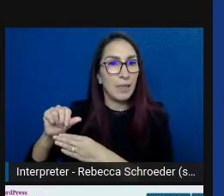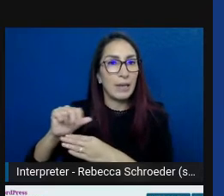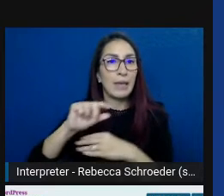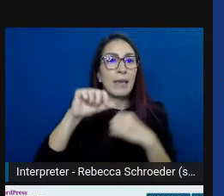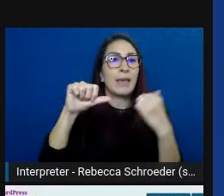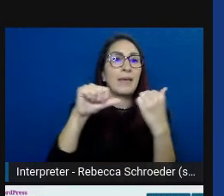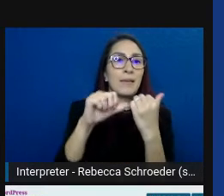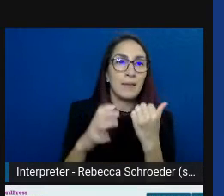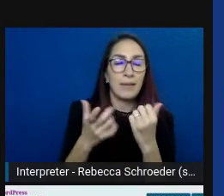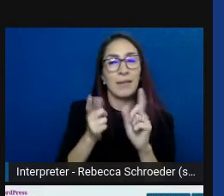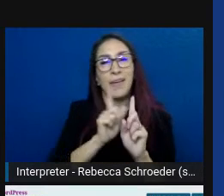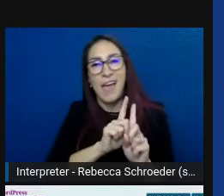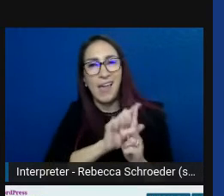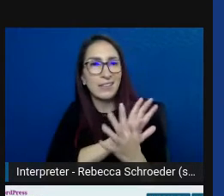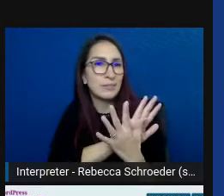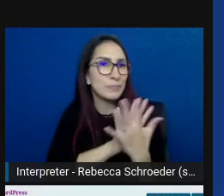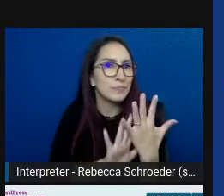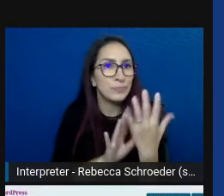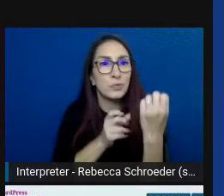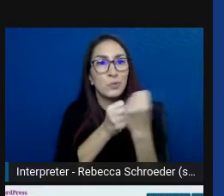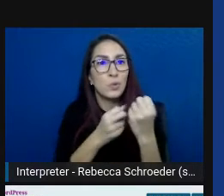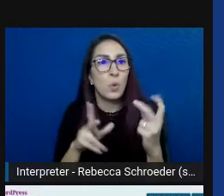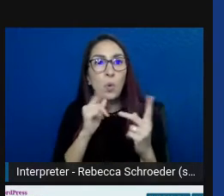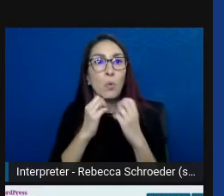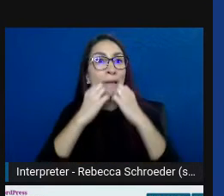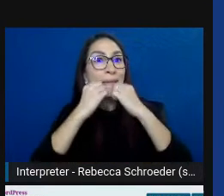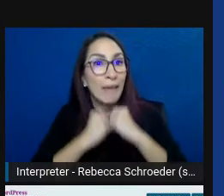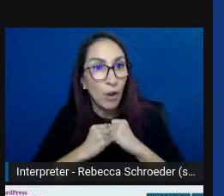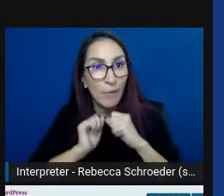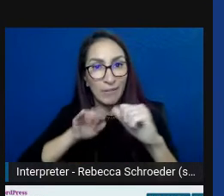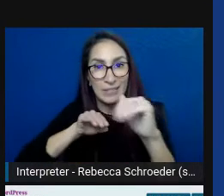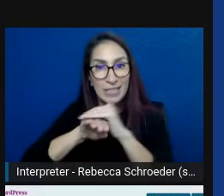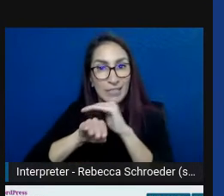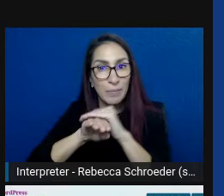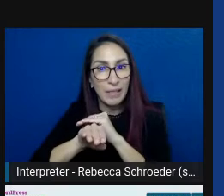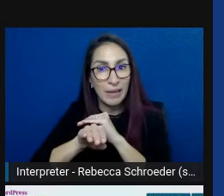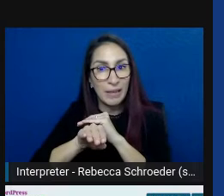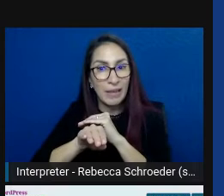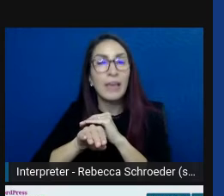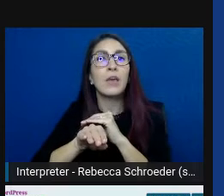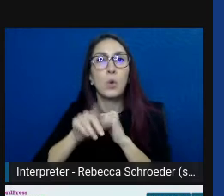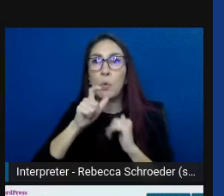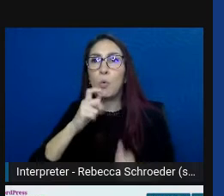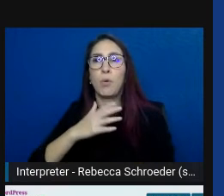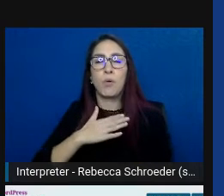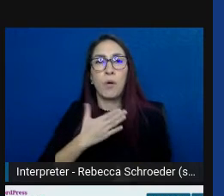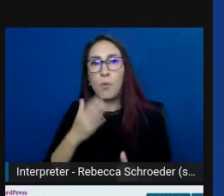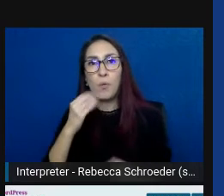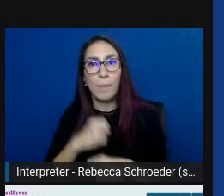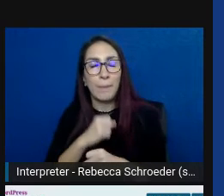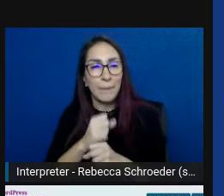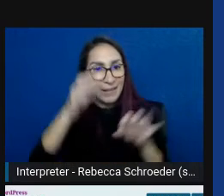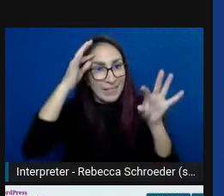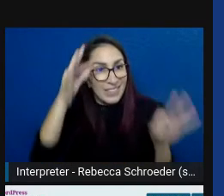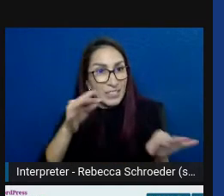These people who care about accessibility and who will make a decision about your product, your service,